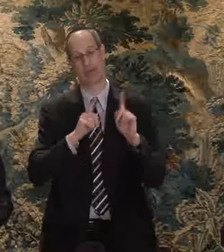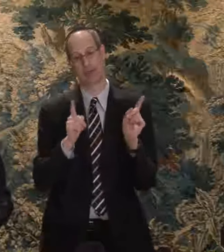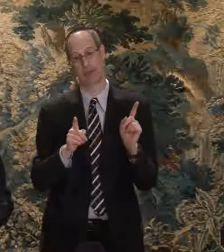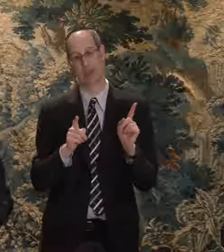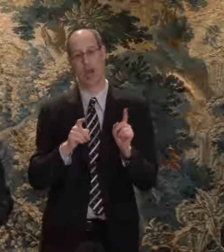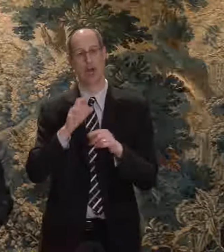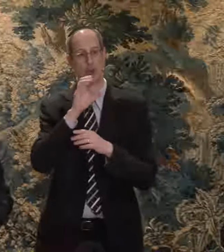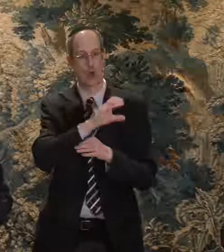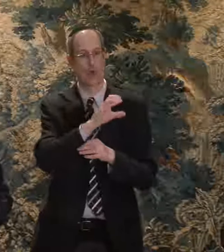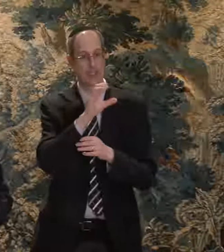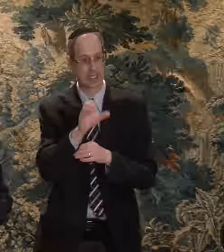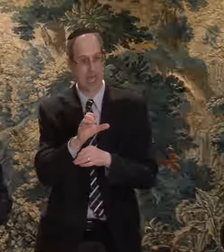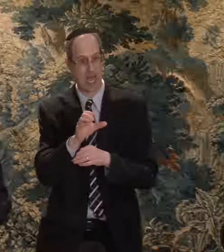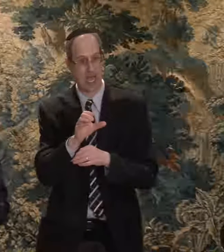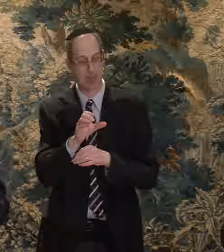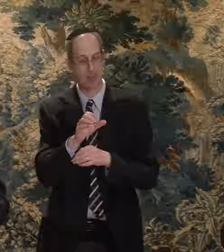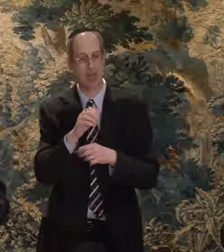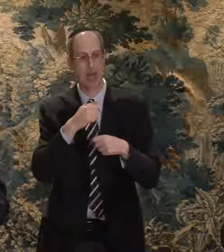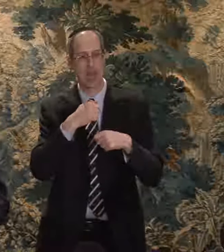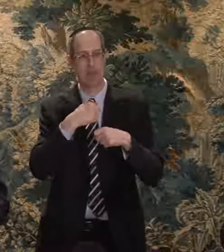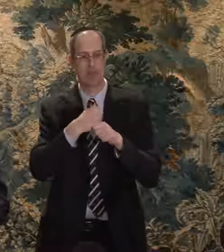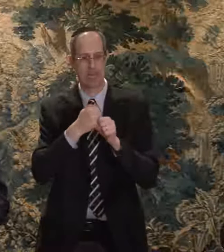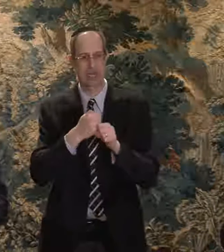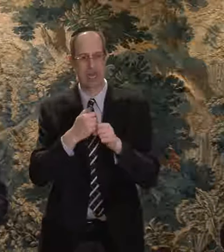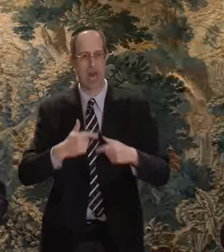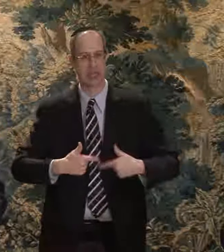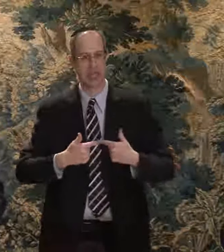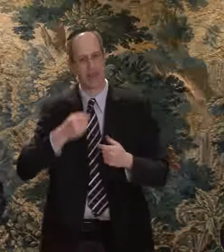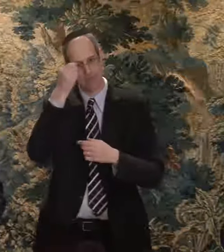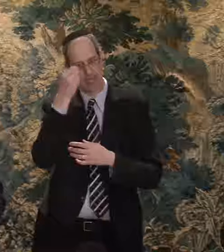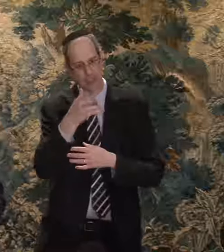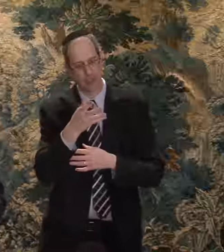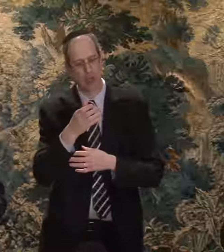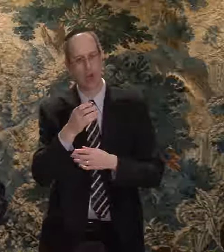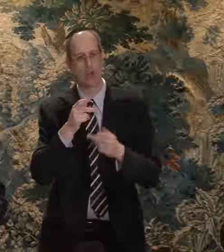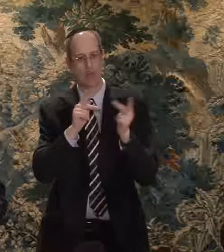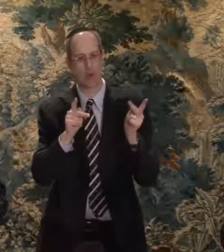club's higher makes a life message out of it the plastic tells us unless Lahaul